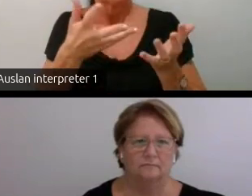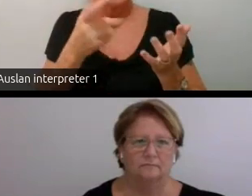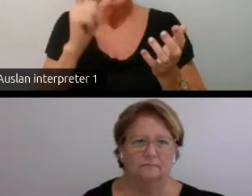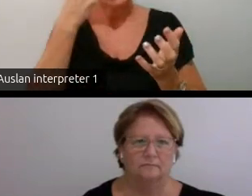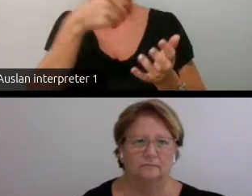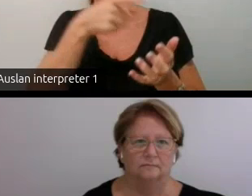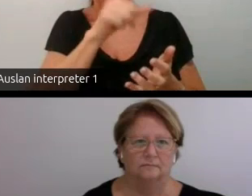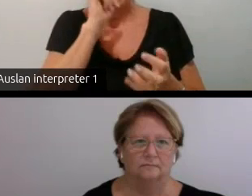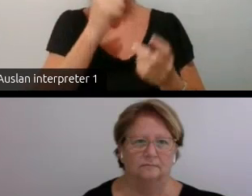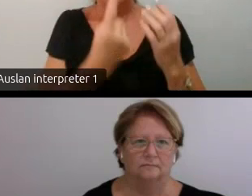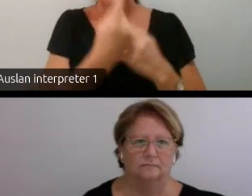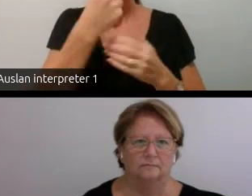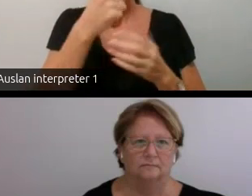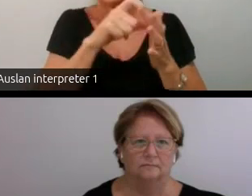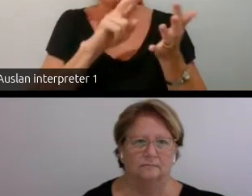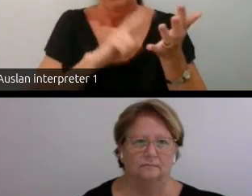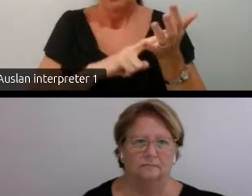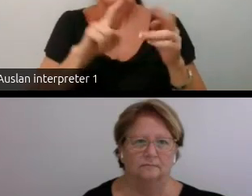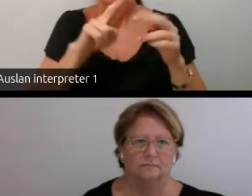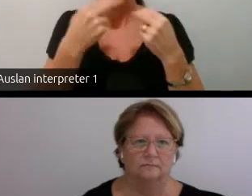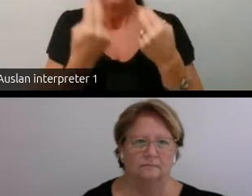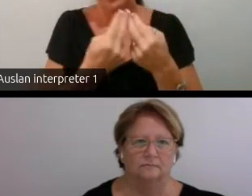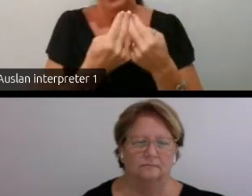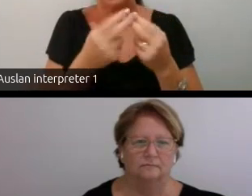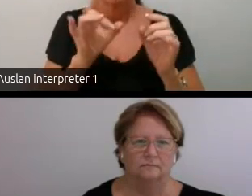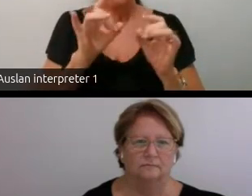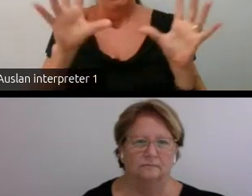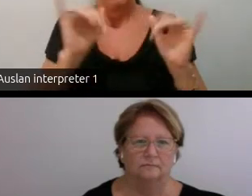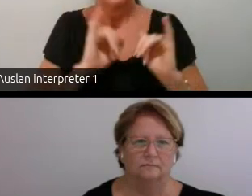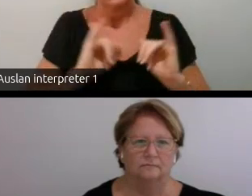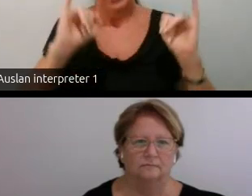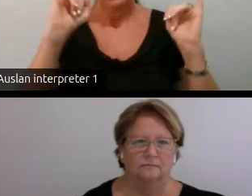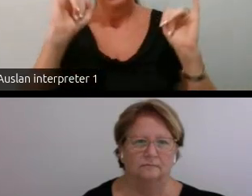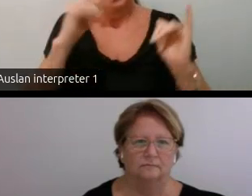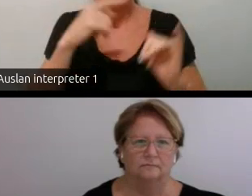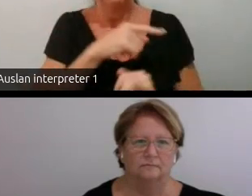That might be something that you've got going on there. and and the the the caveat I put there is